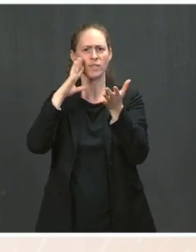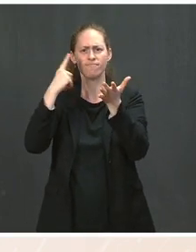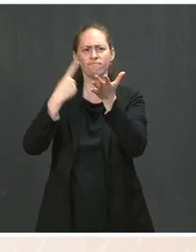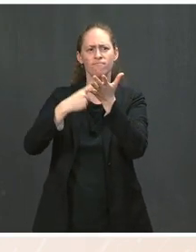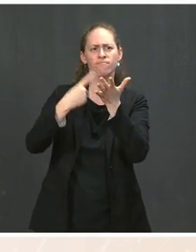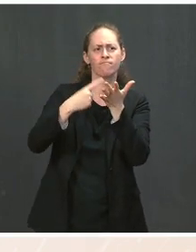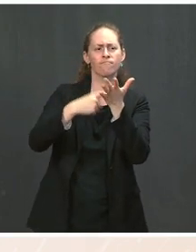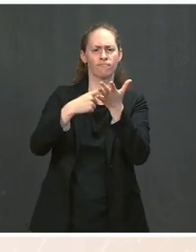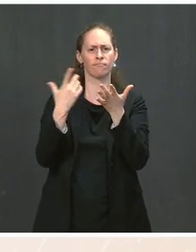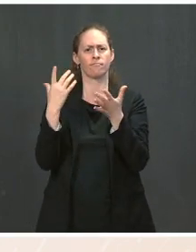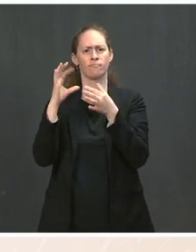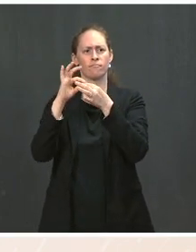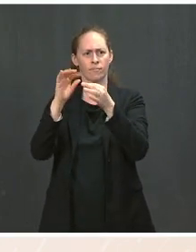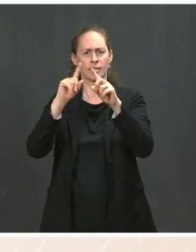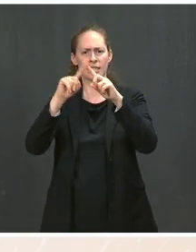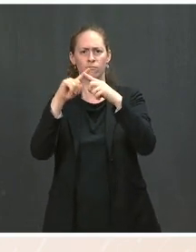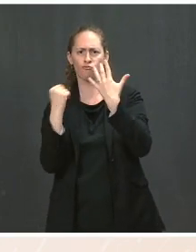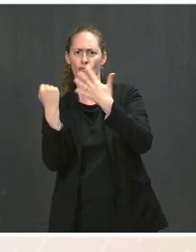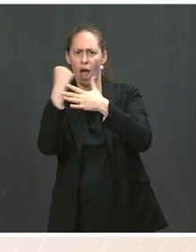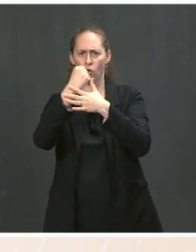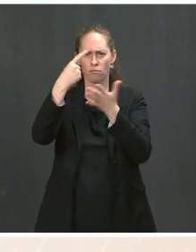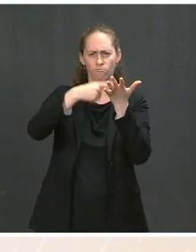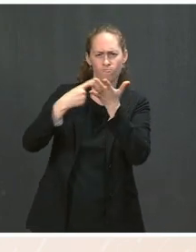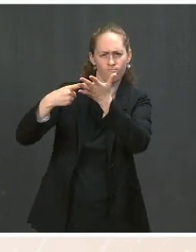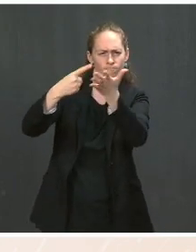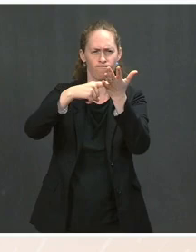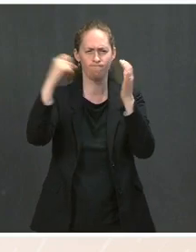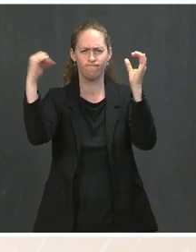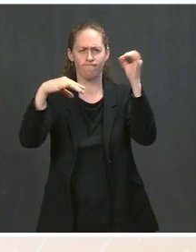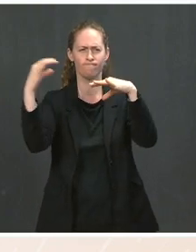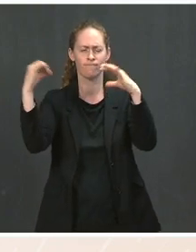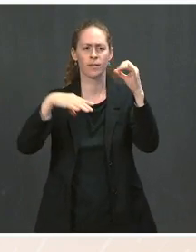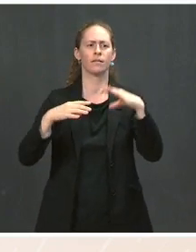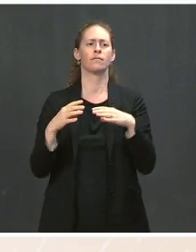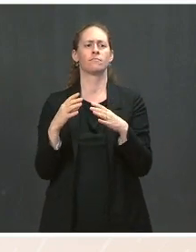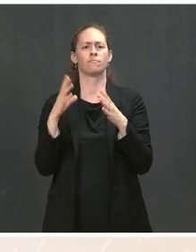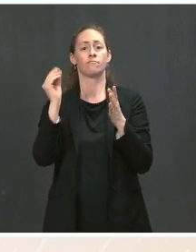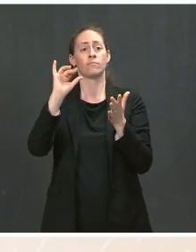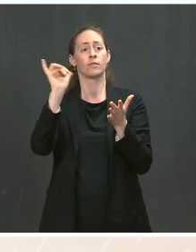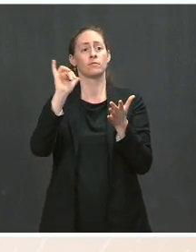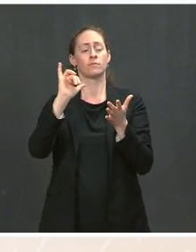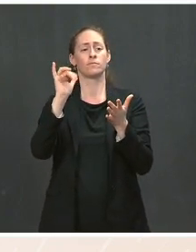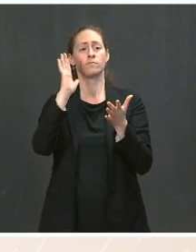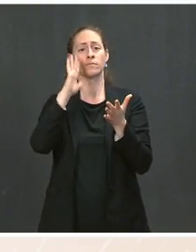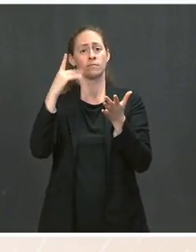including critical issues such as combating anti-Asian hate, the American Jobs Plan's impact